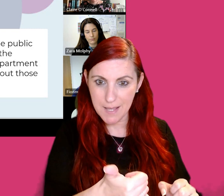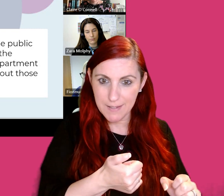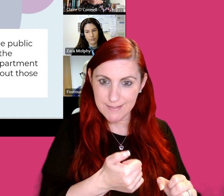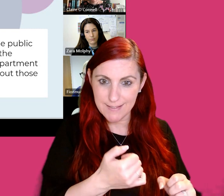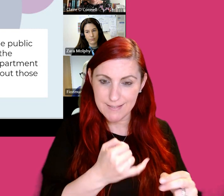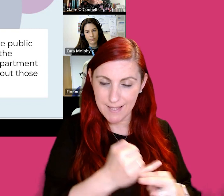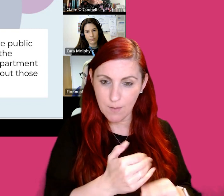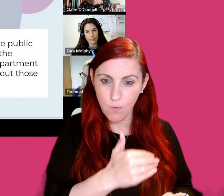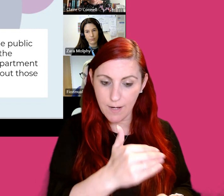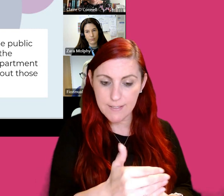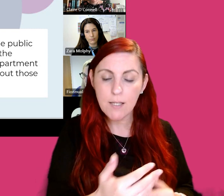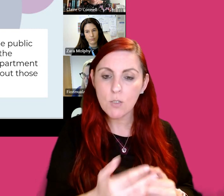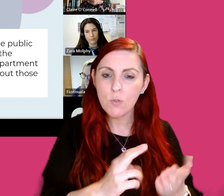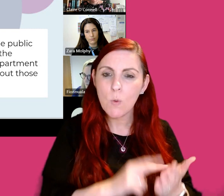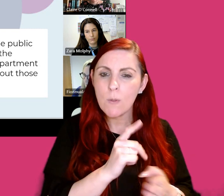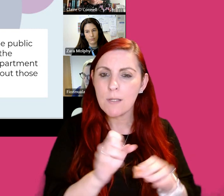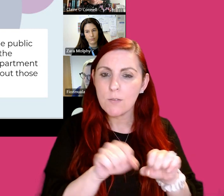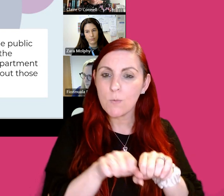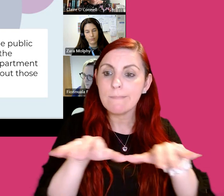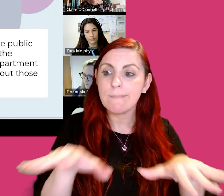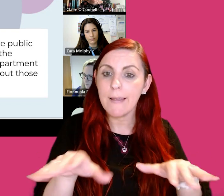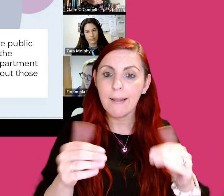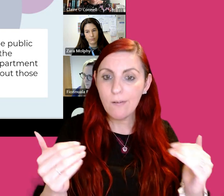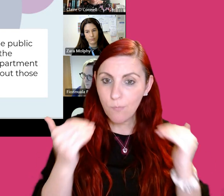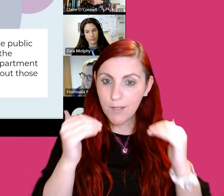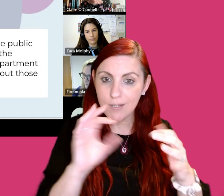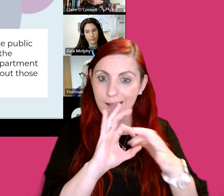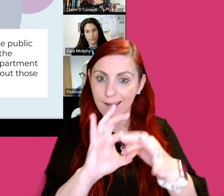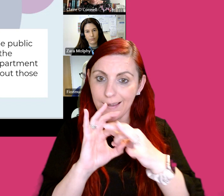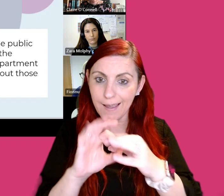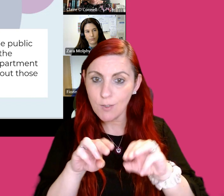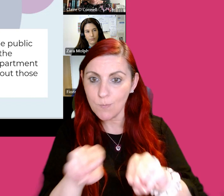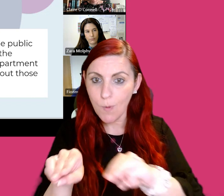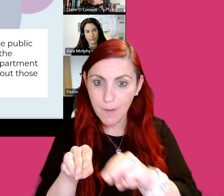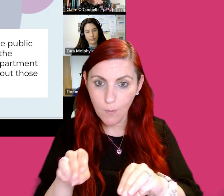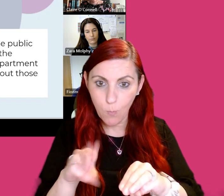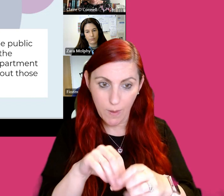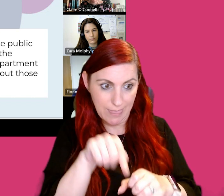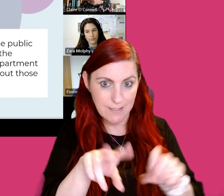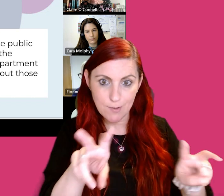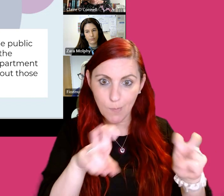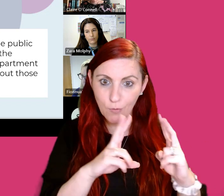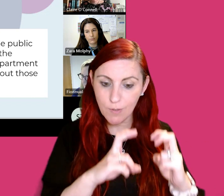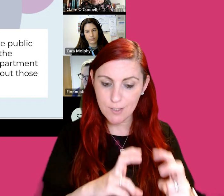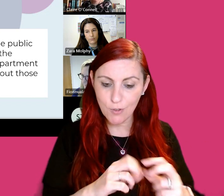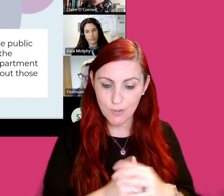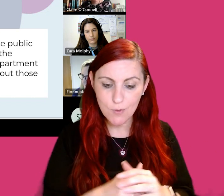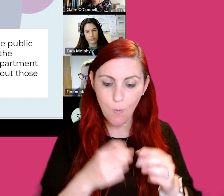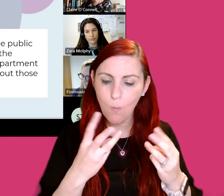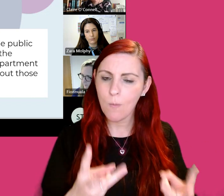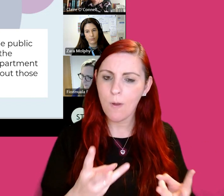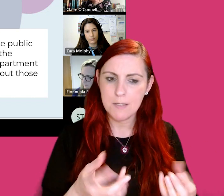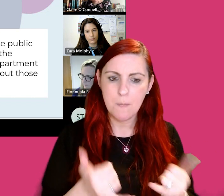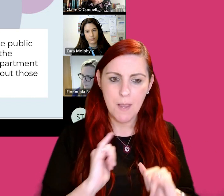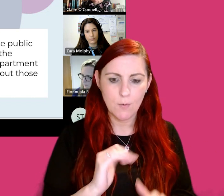information and engage the public with this area of research uh we wanted to inform and educate